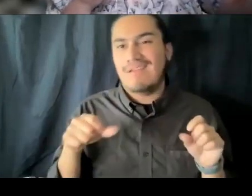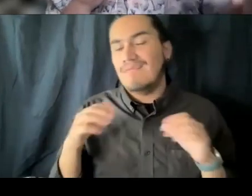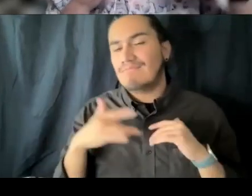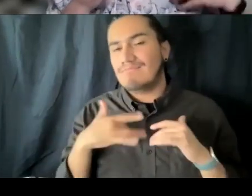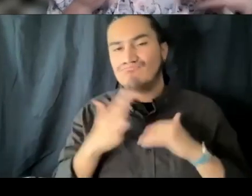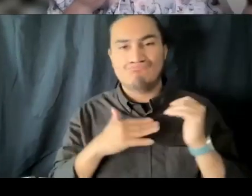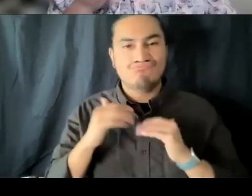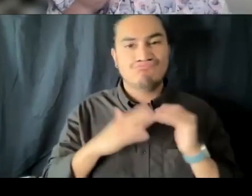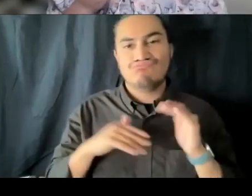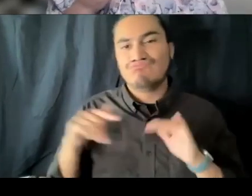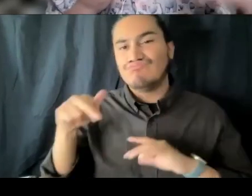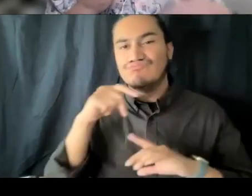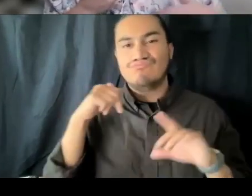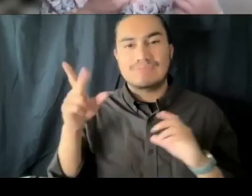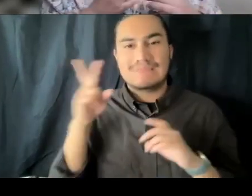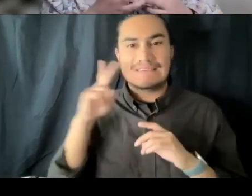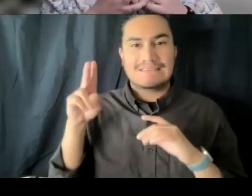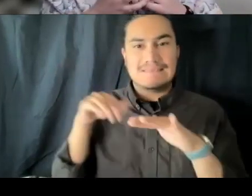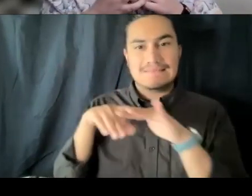can clearly see exits if applicable,